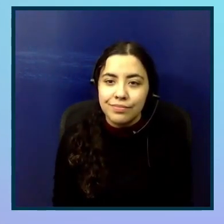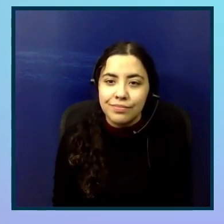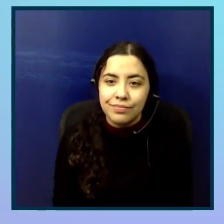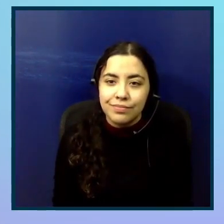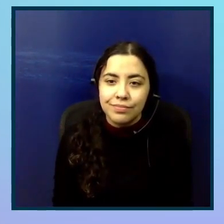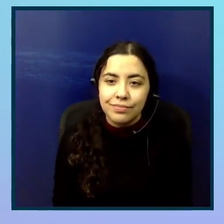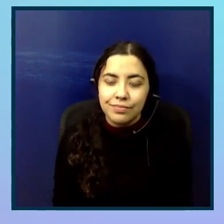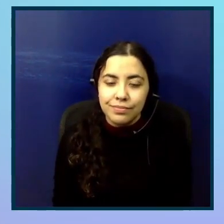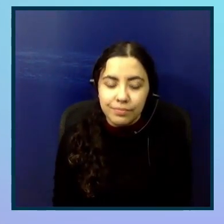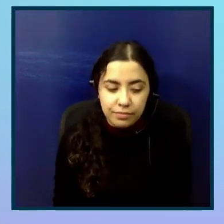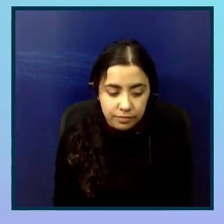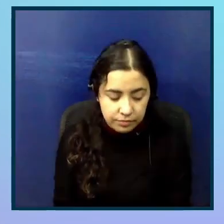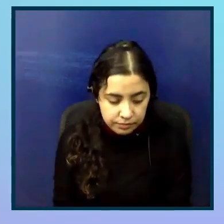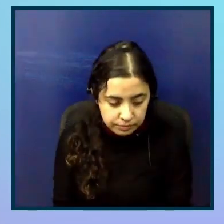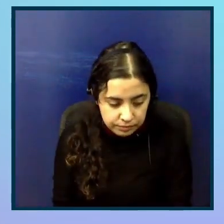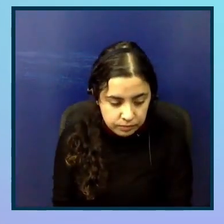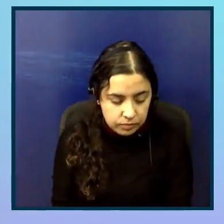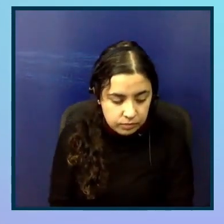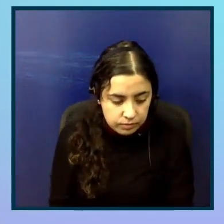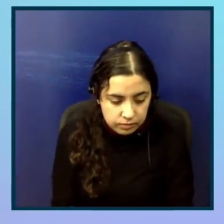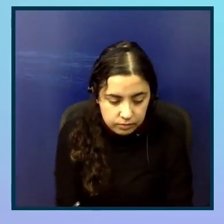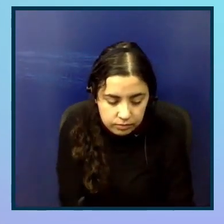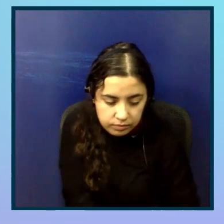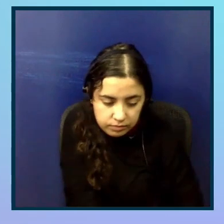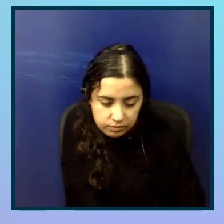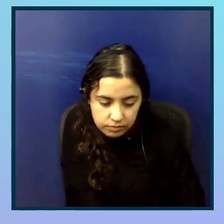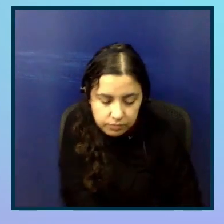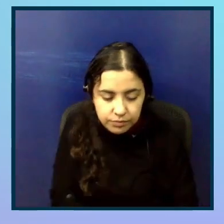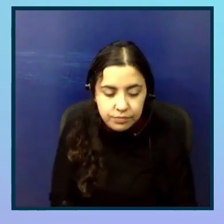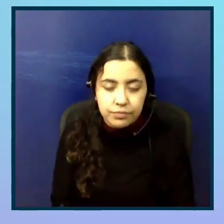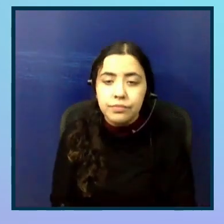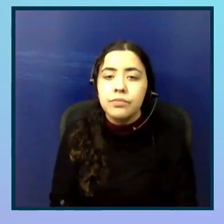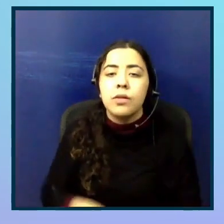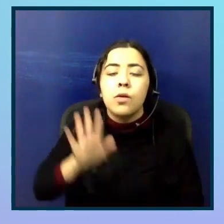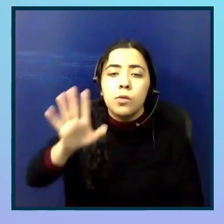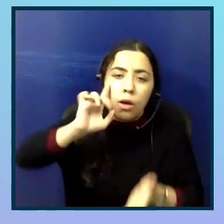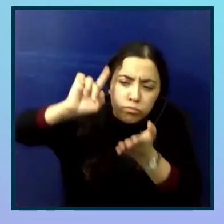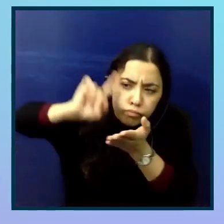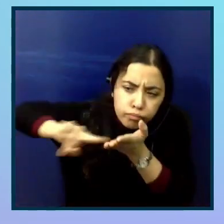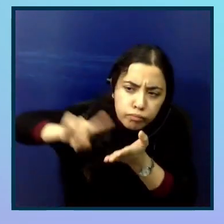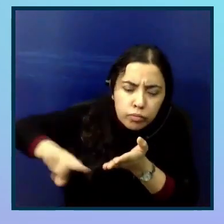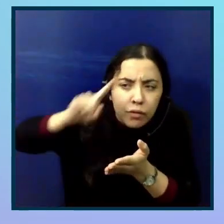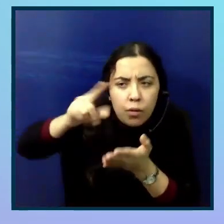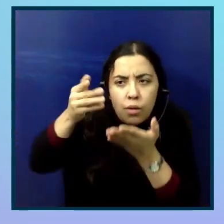When it comes to auditing the product for accessibility issues, do you do it manually or is it automated?